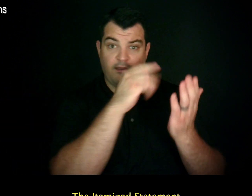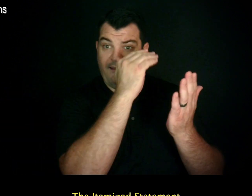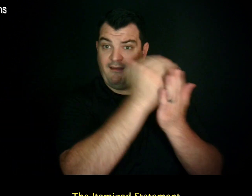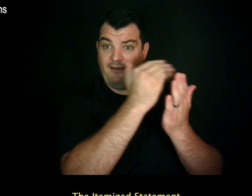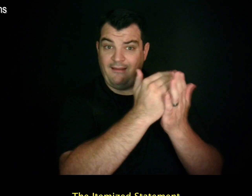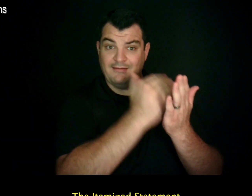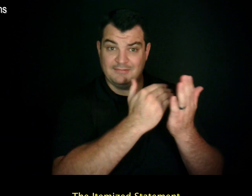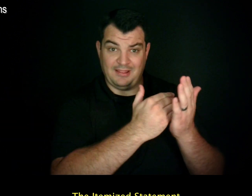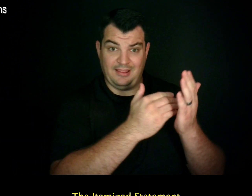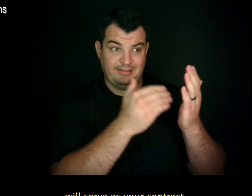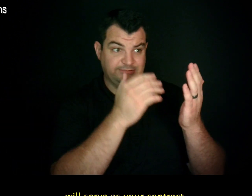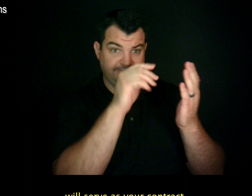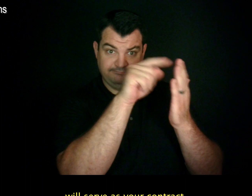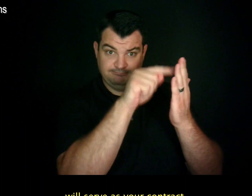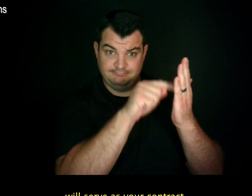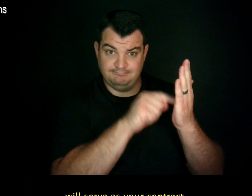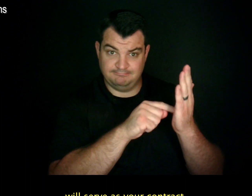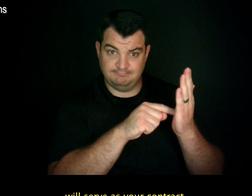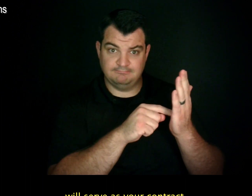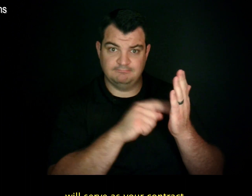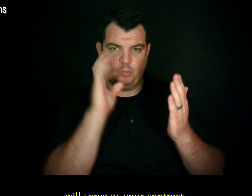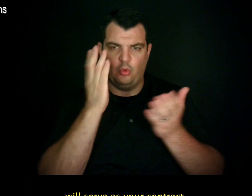The Itemized Statement will serve as your contract.